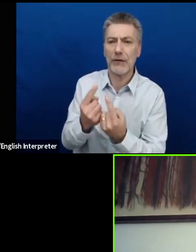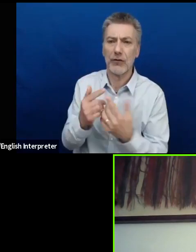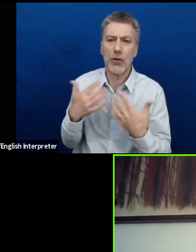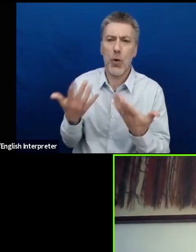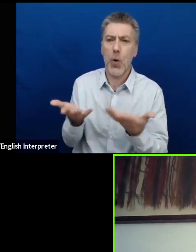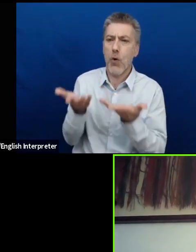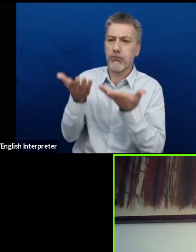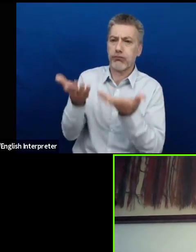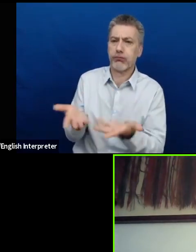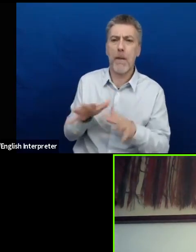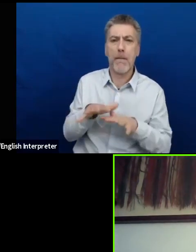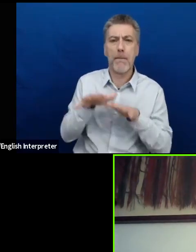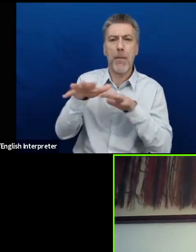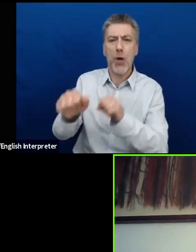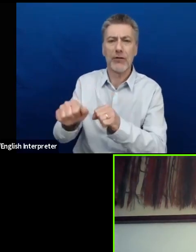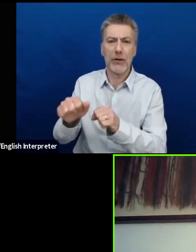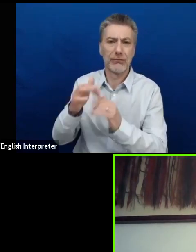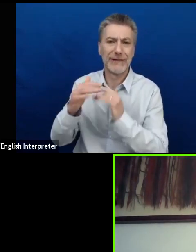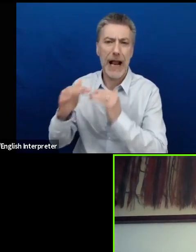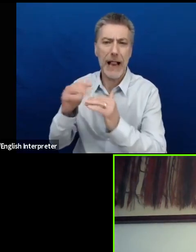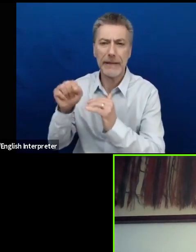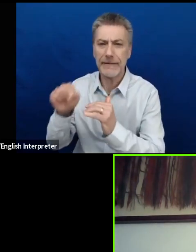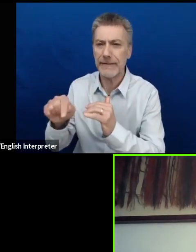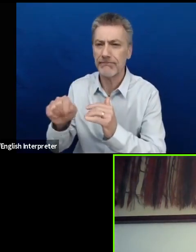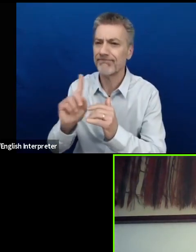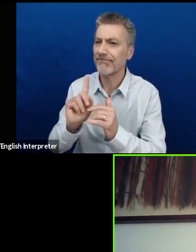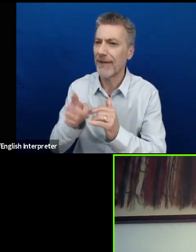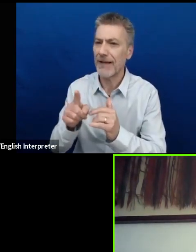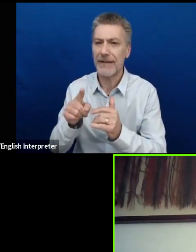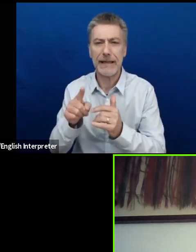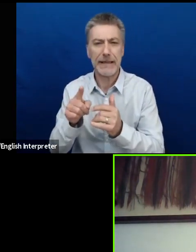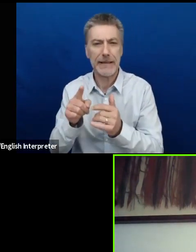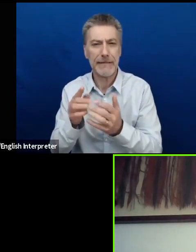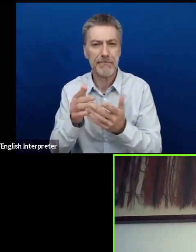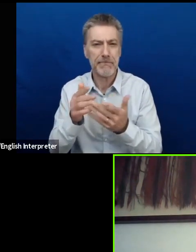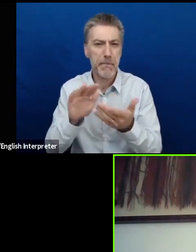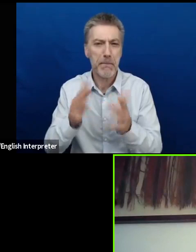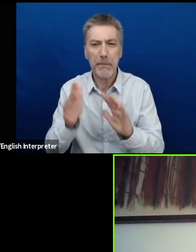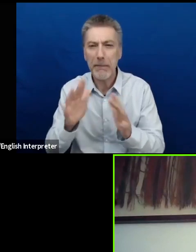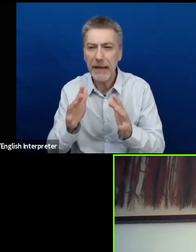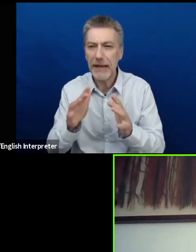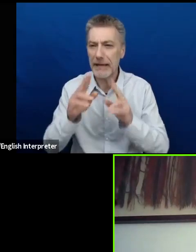to widen the scope of poll tills then the question is and what next?